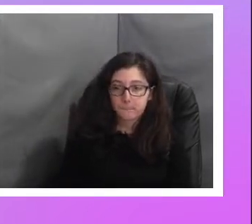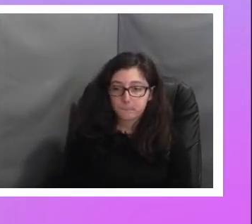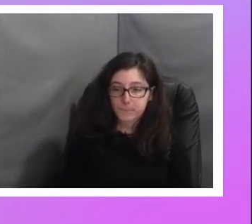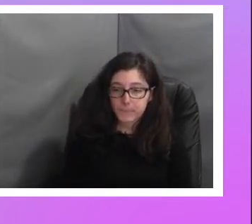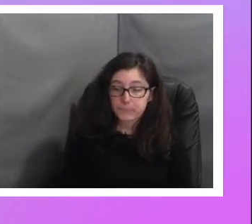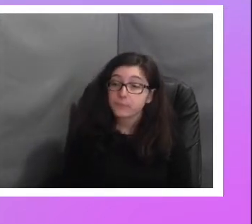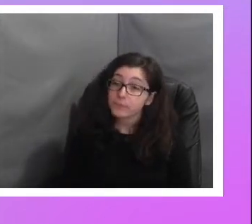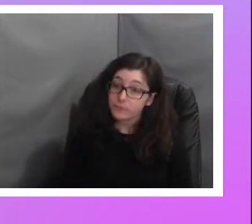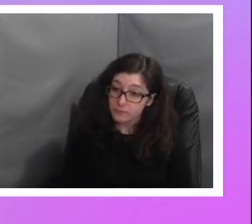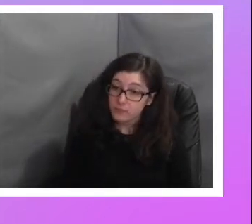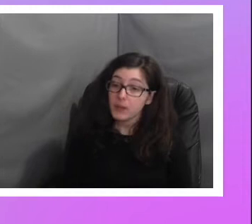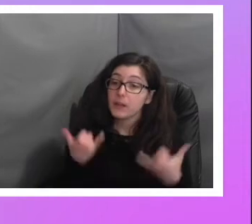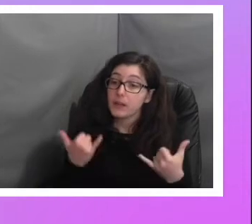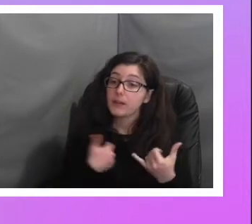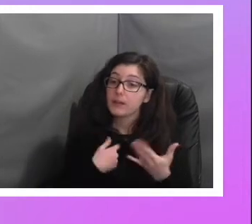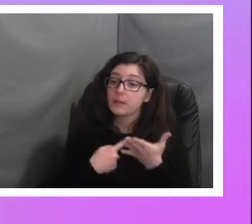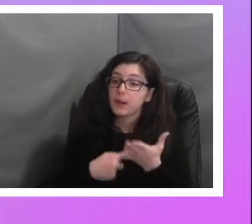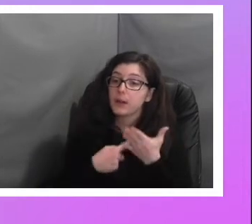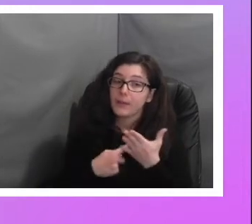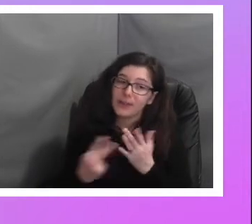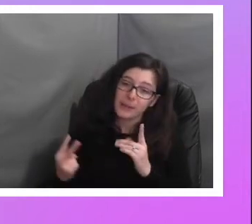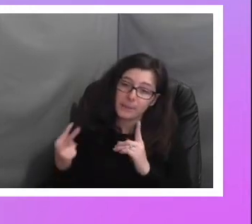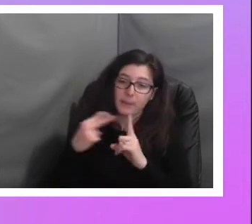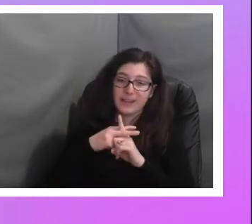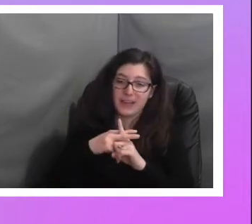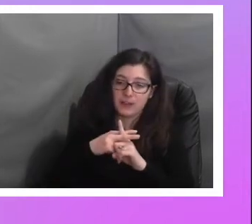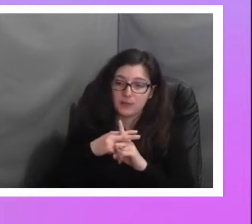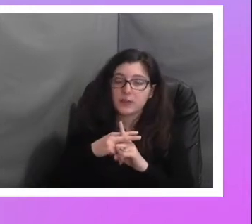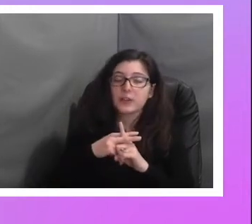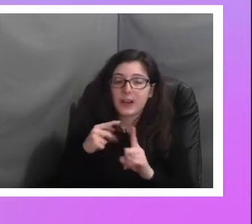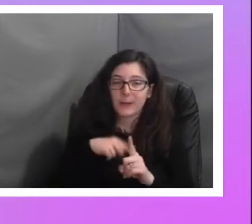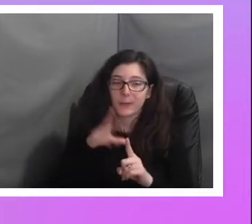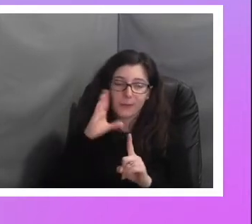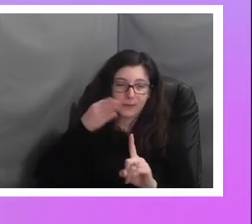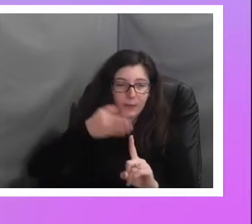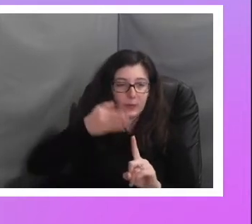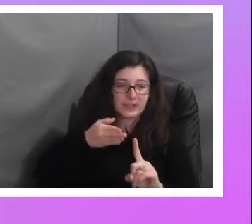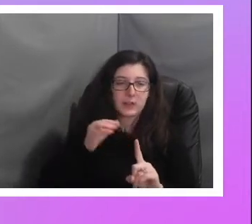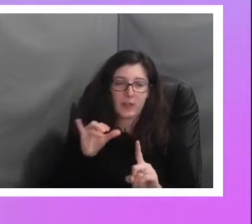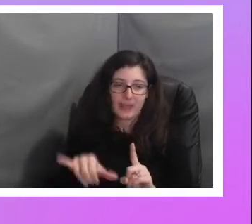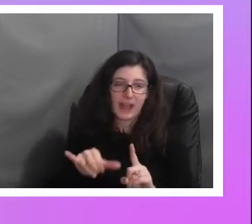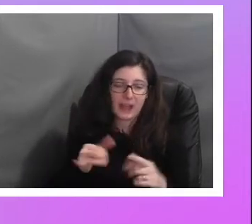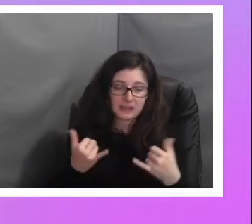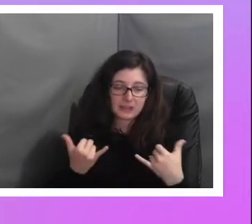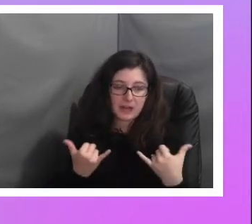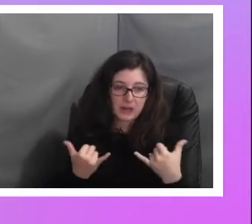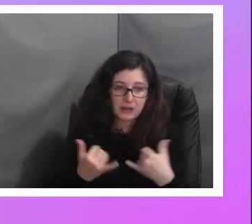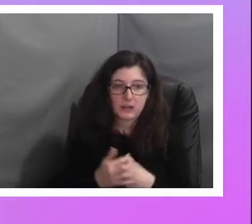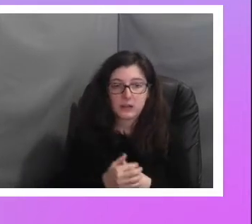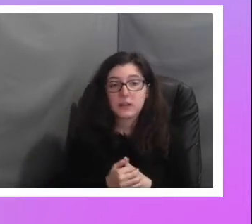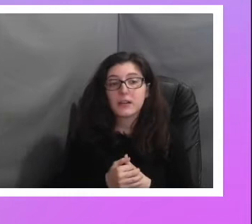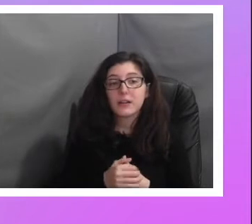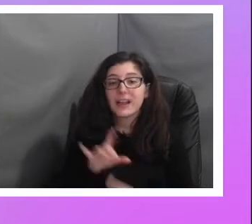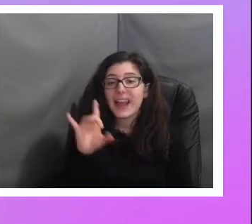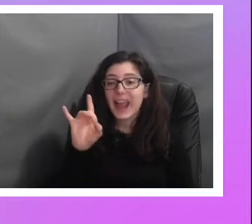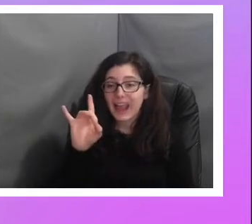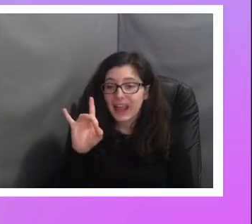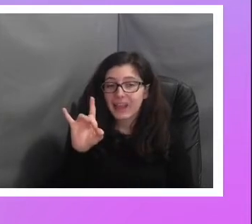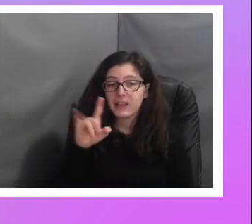Now I'm going to talk about implementation and this is most of where I'll be focusing today. There are basically eight buckets of implementation,